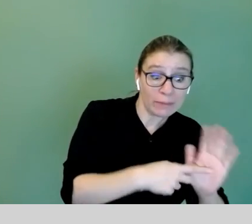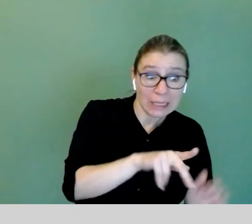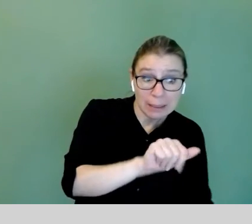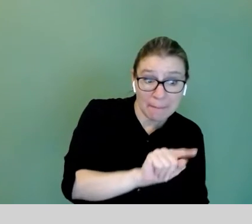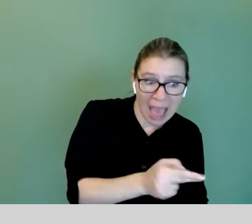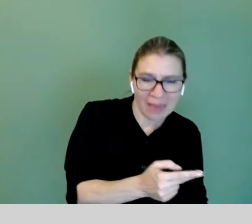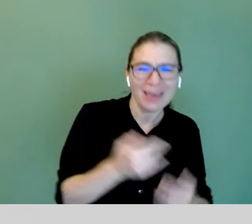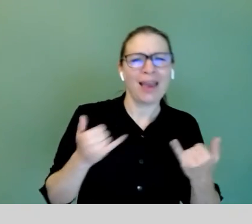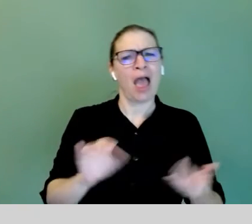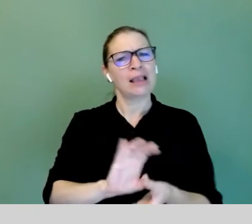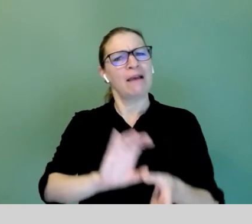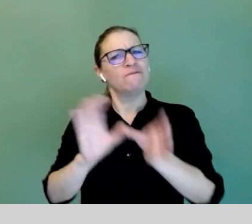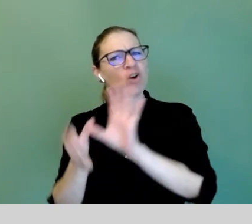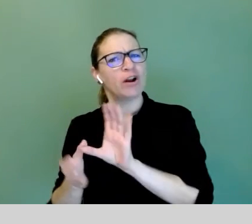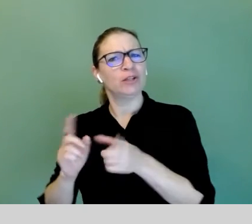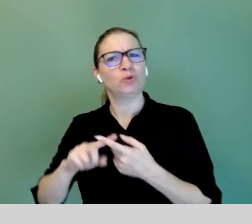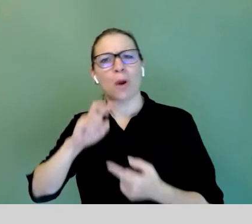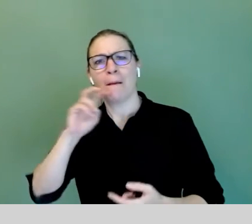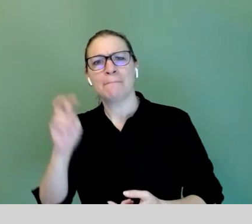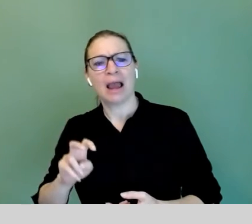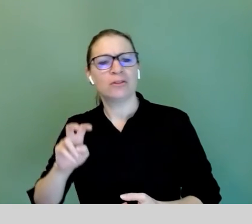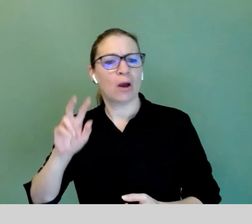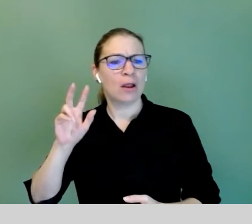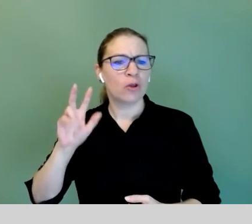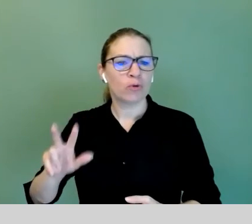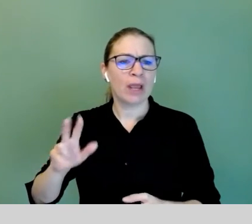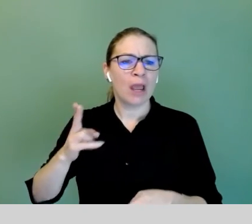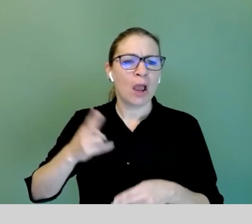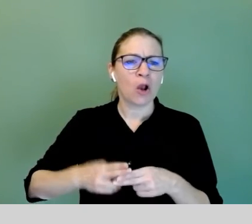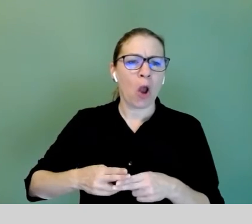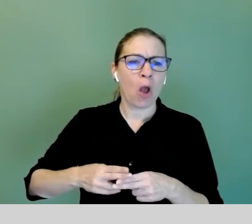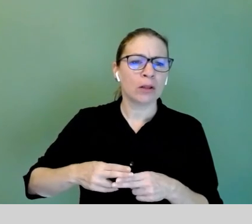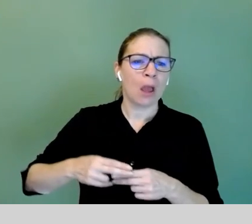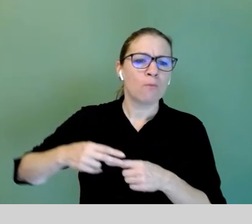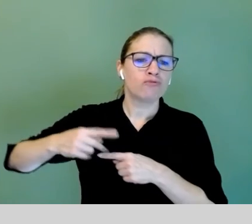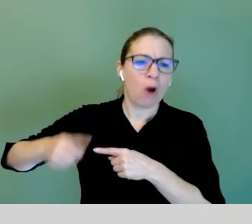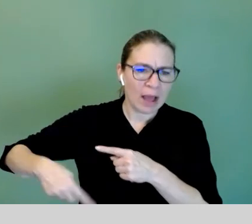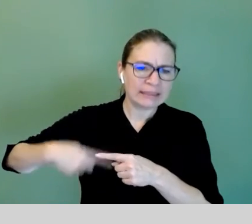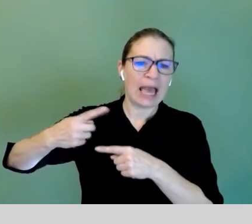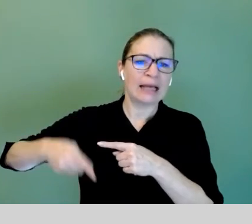it represents a path, then convert it to pathlib.Path at some moment,